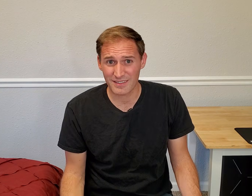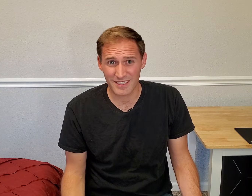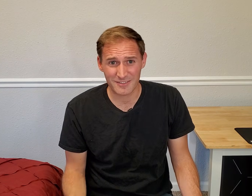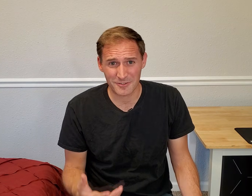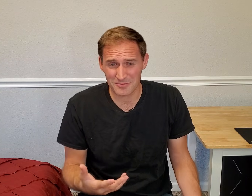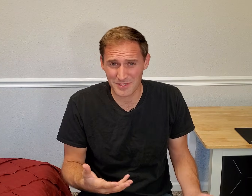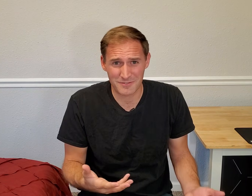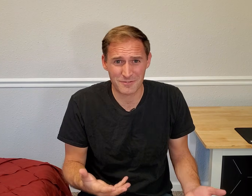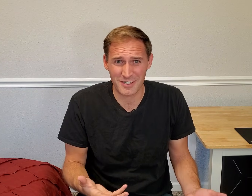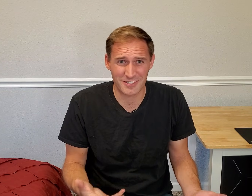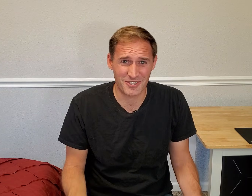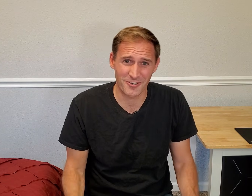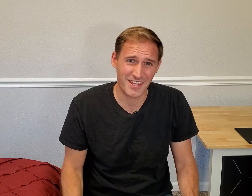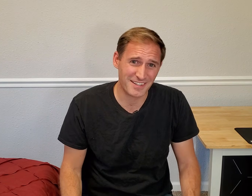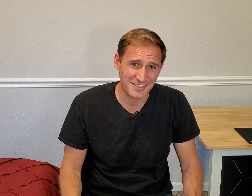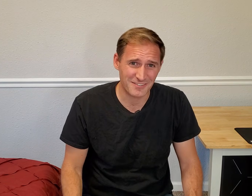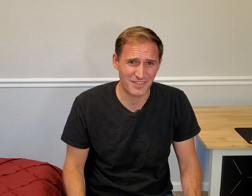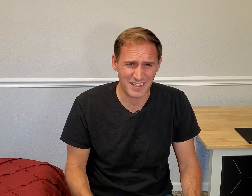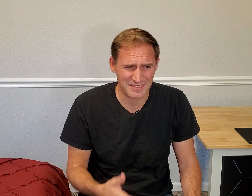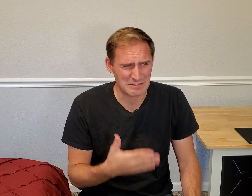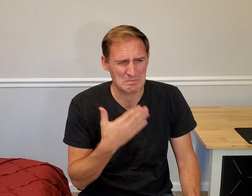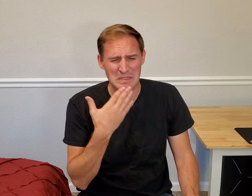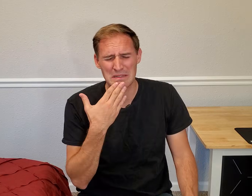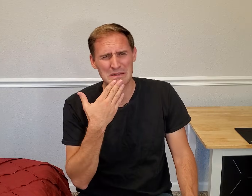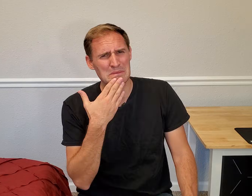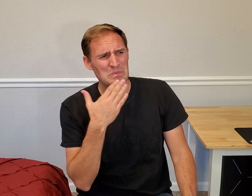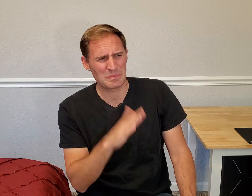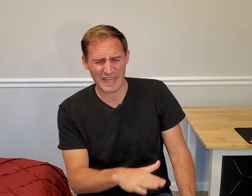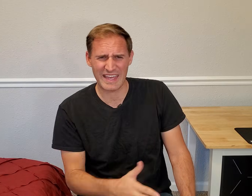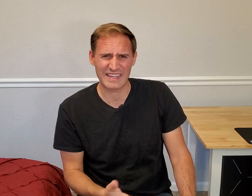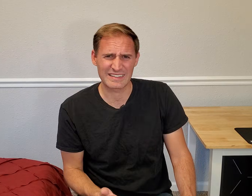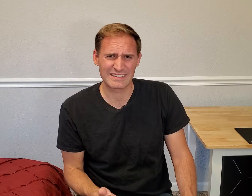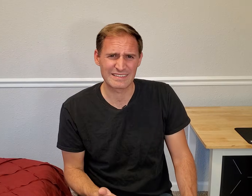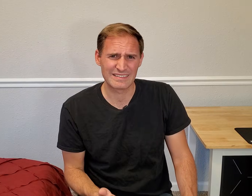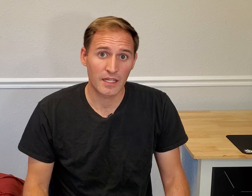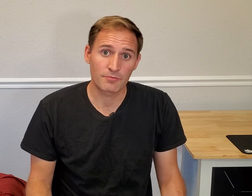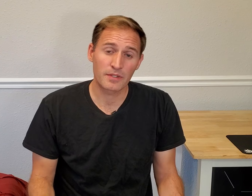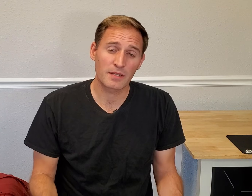bad day, don't be afraid to show that on your face, just bad. And really